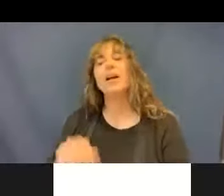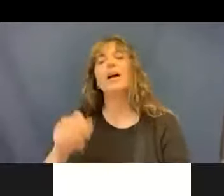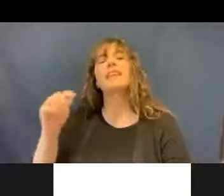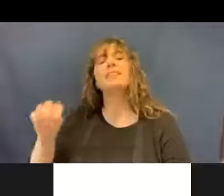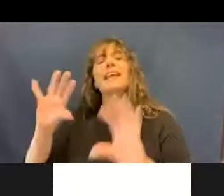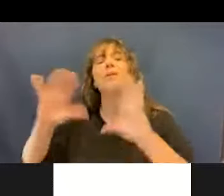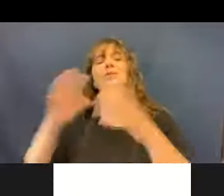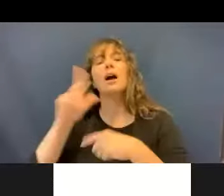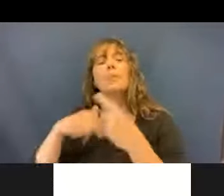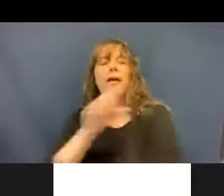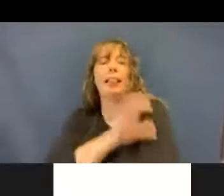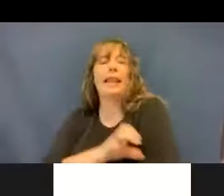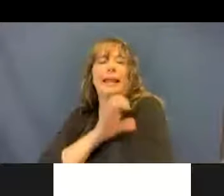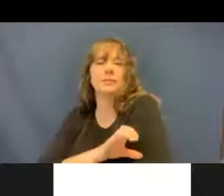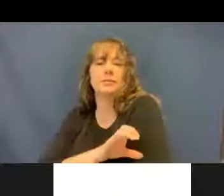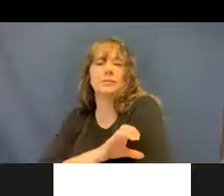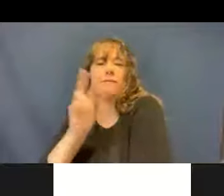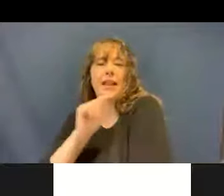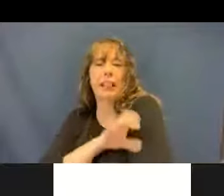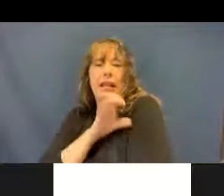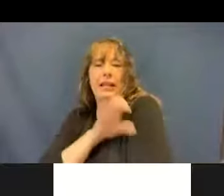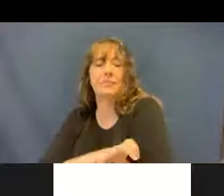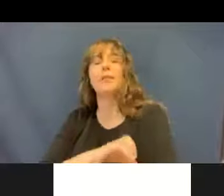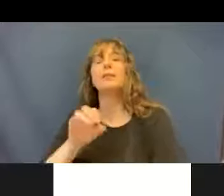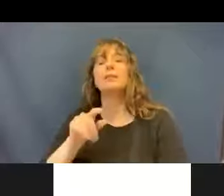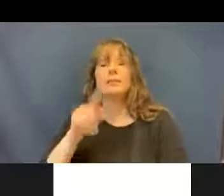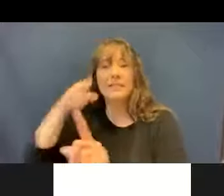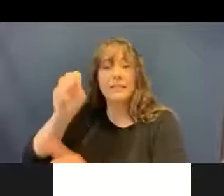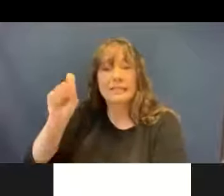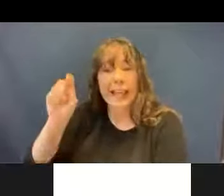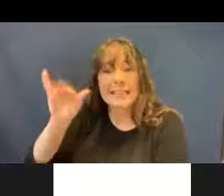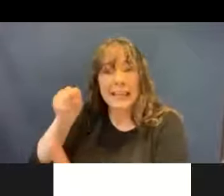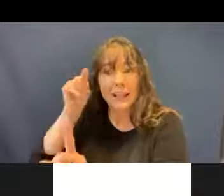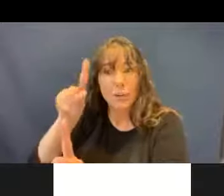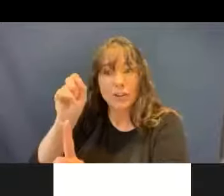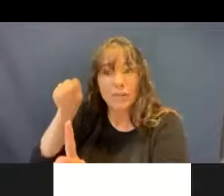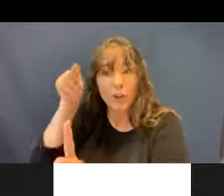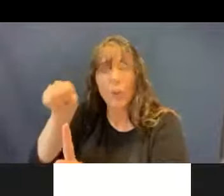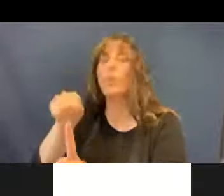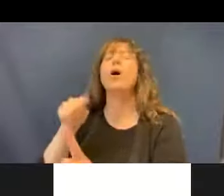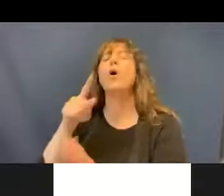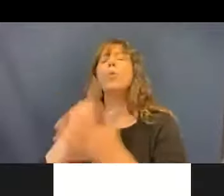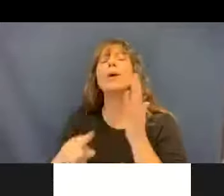So this question is specifically to Stacy. And it says, what are some ways a veterinary